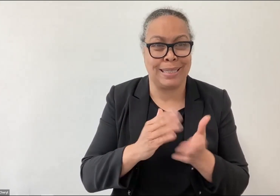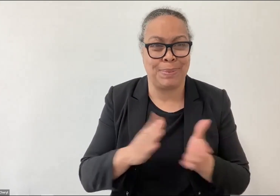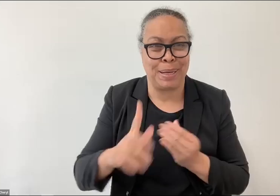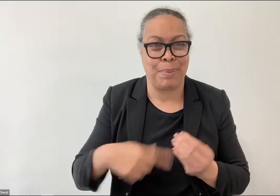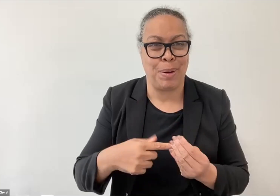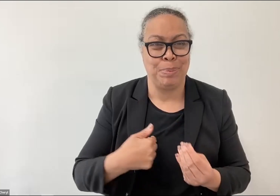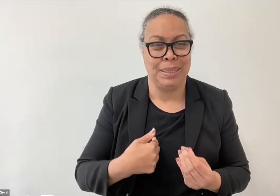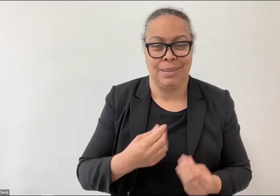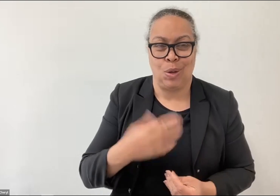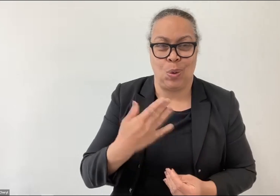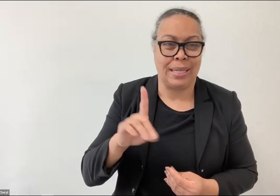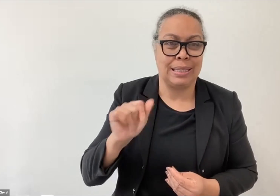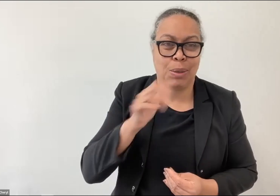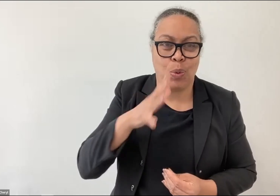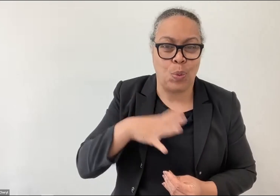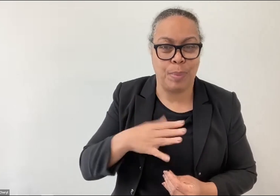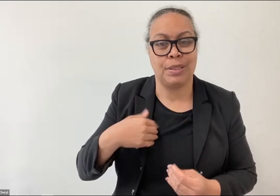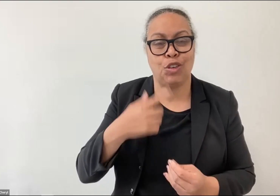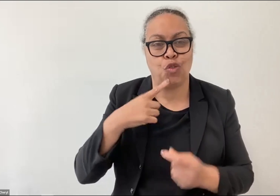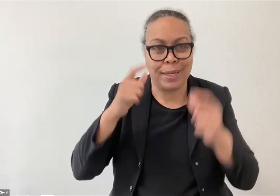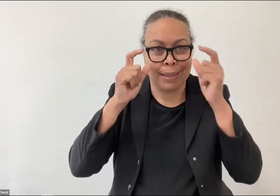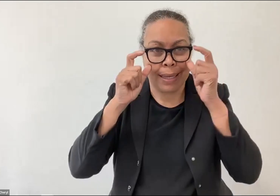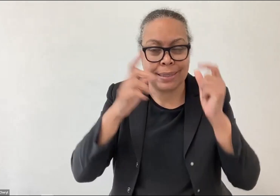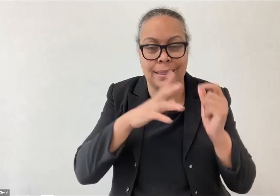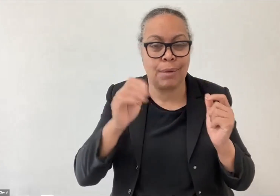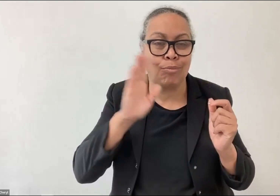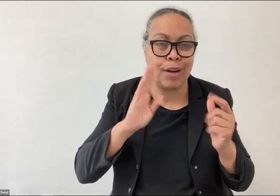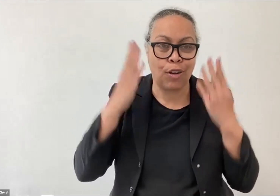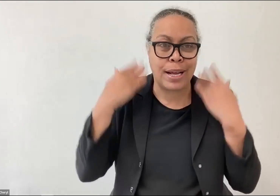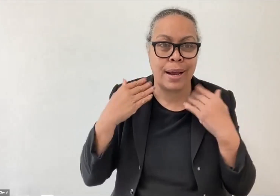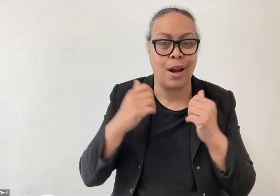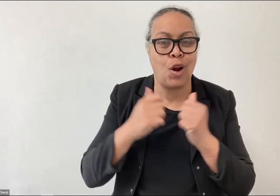I am a white, disabled woman. I have red classes and brown here with highlights.